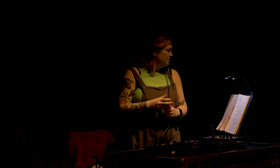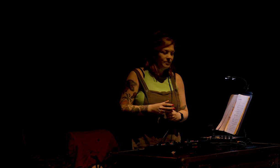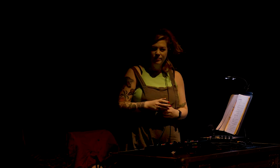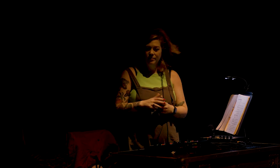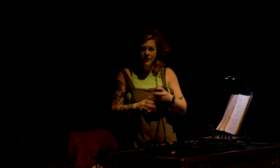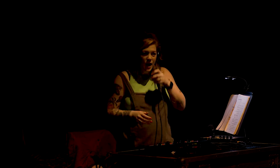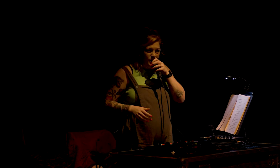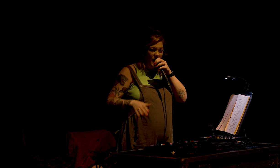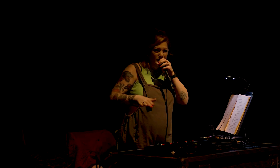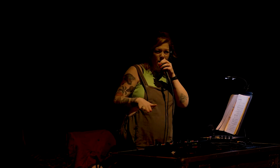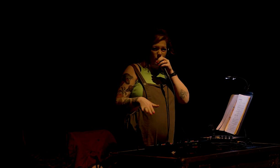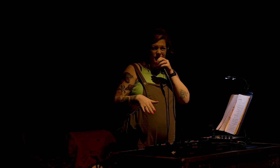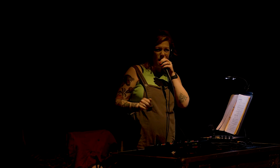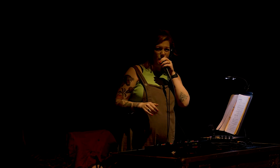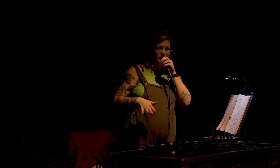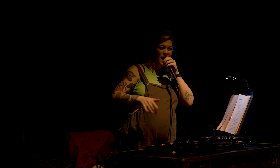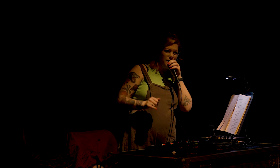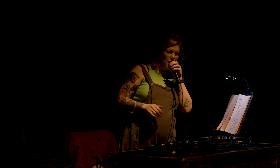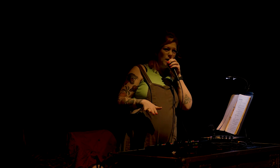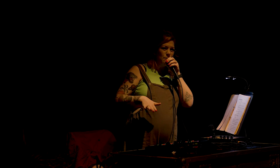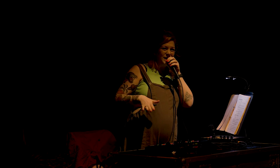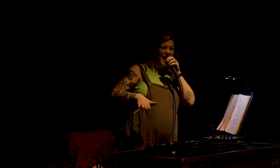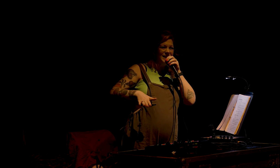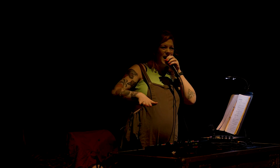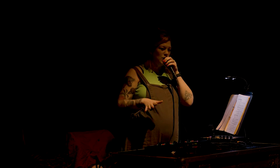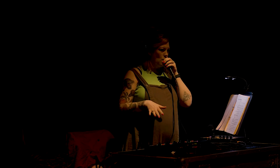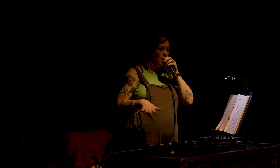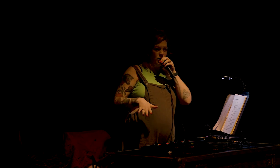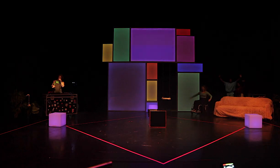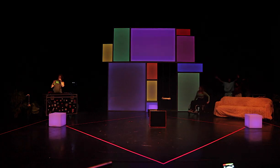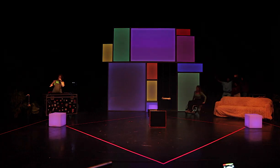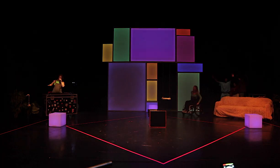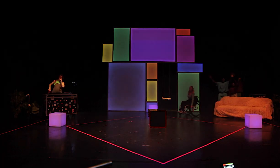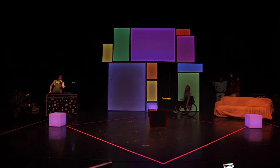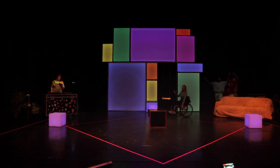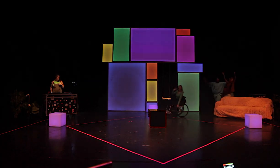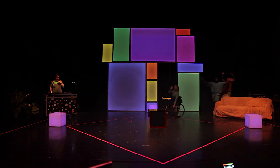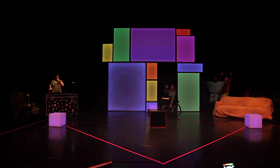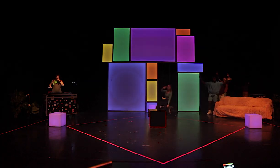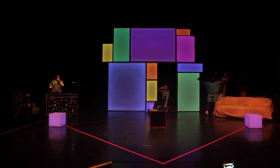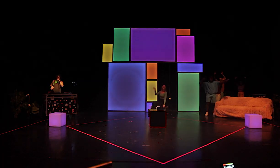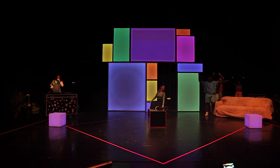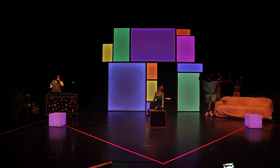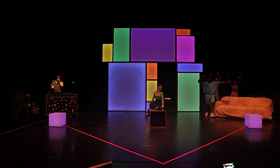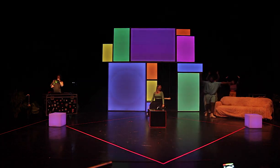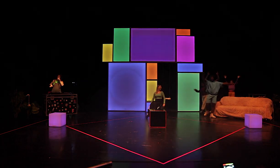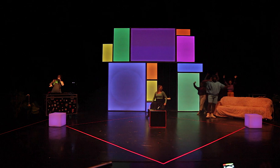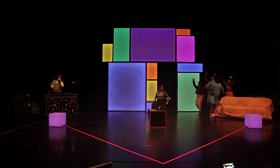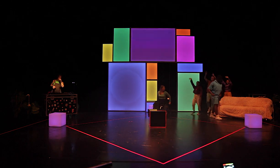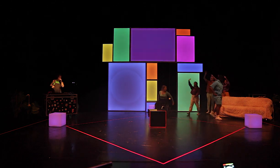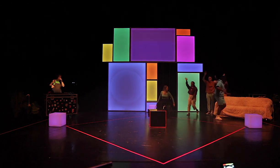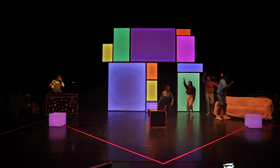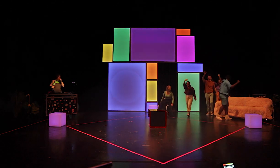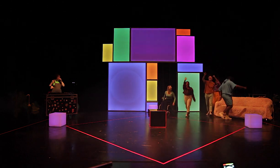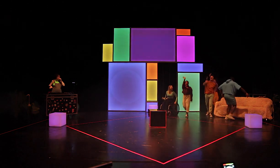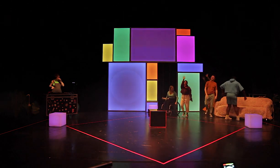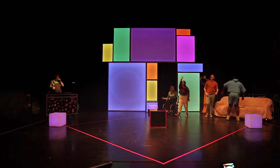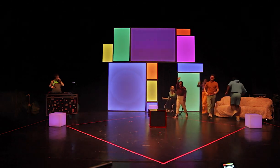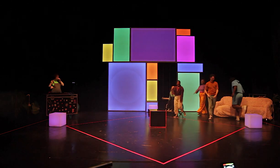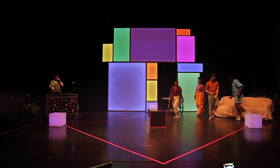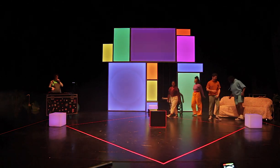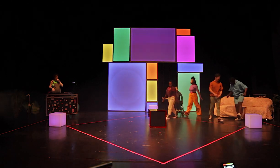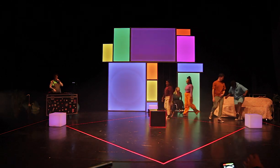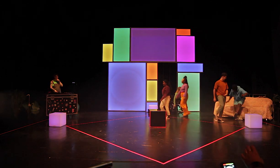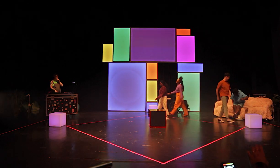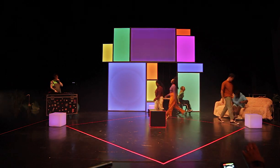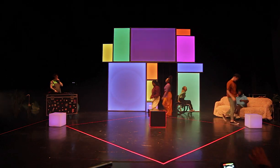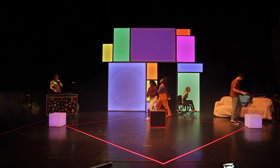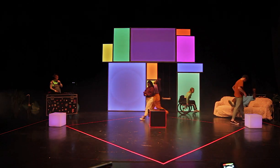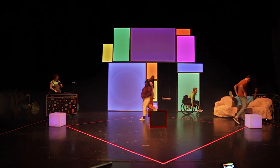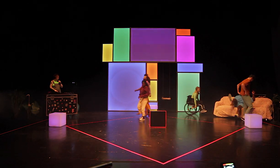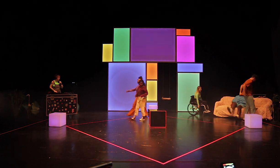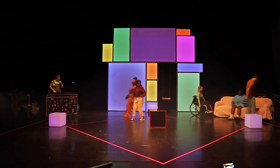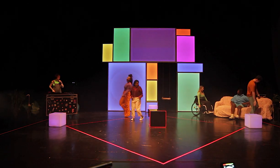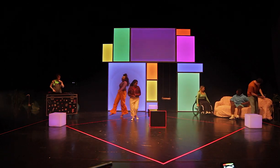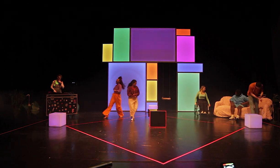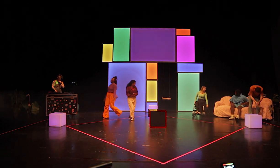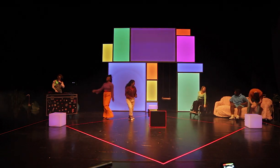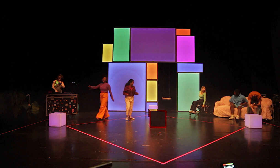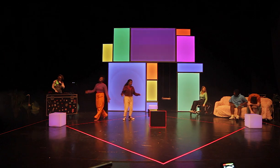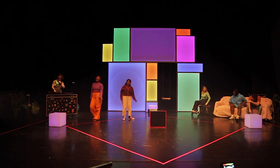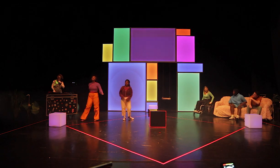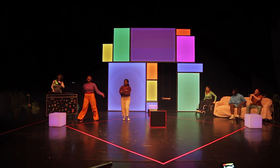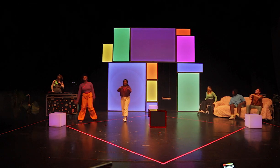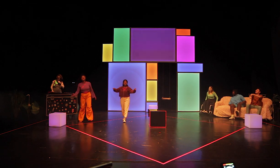[ # GRACE BEATBOXES OVER A FUNKY BASS BEAT]